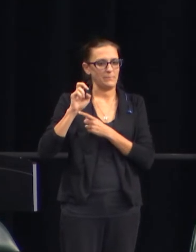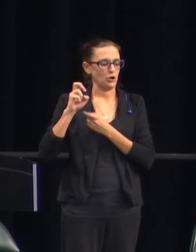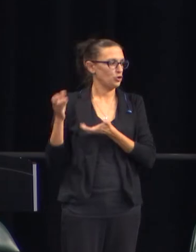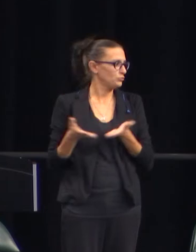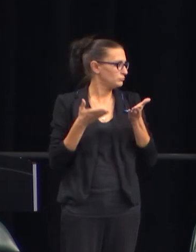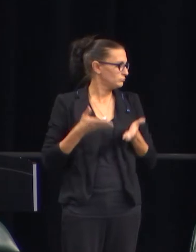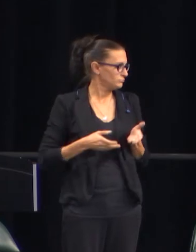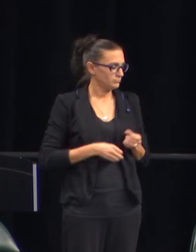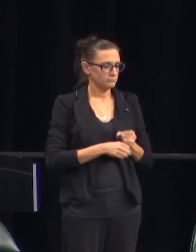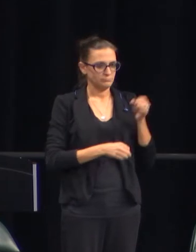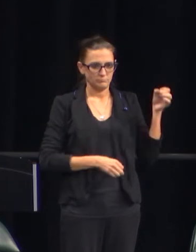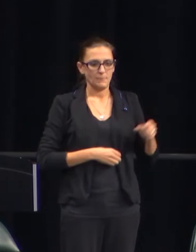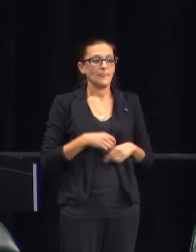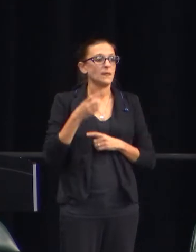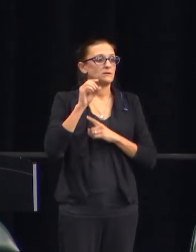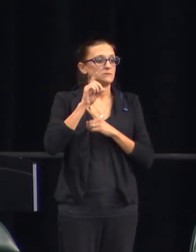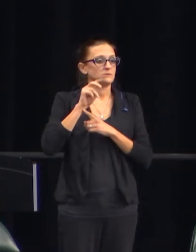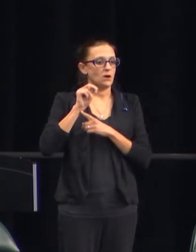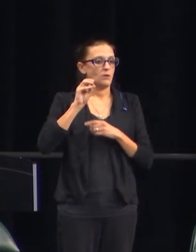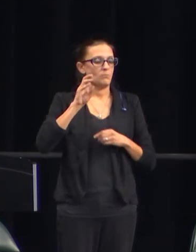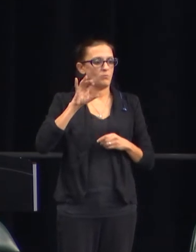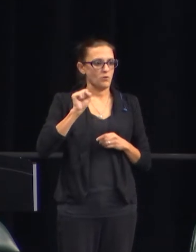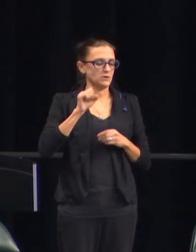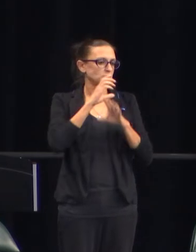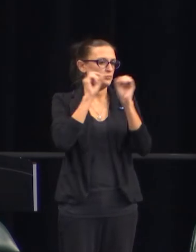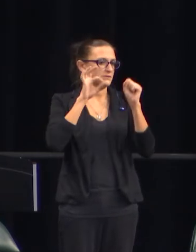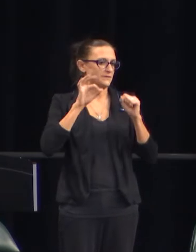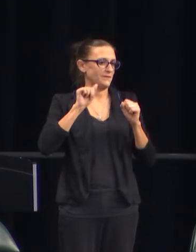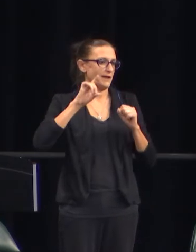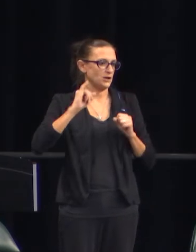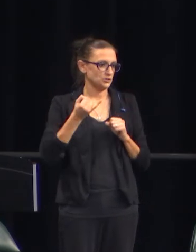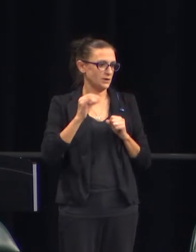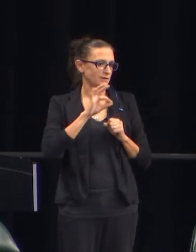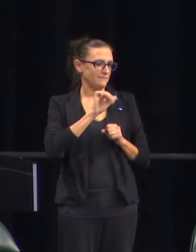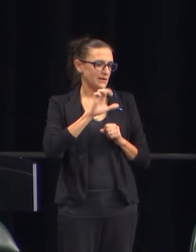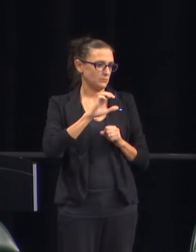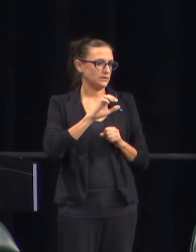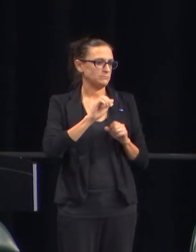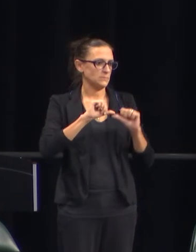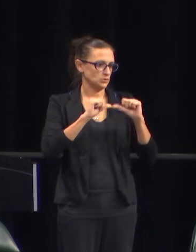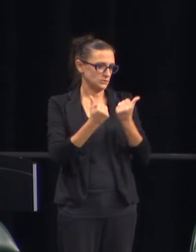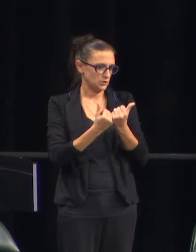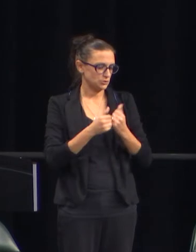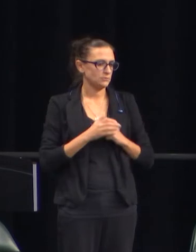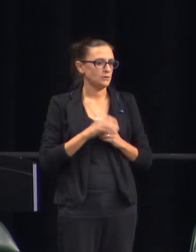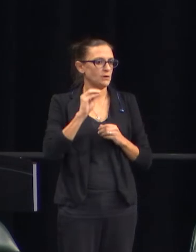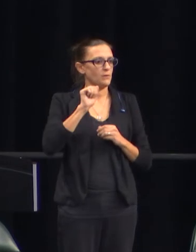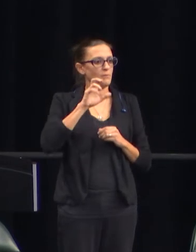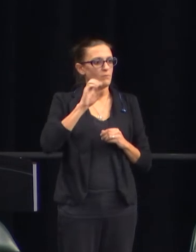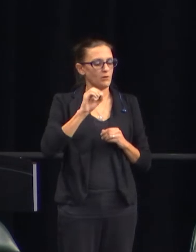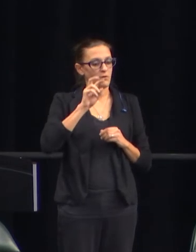Don Morris, President of the Adjunct Faculty Association. Marco Vasquez,